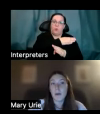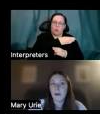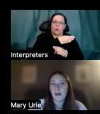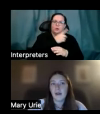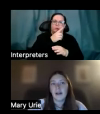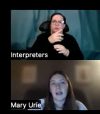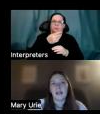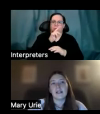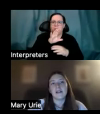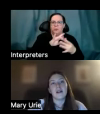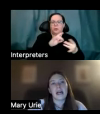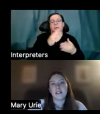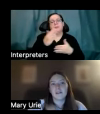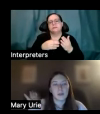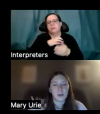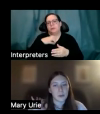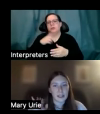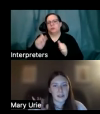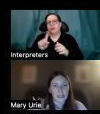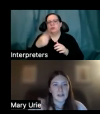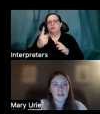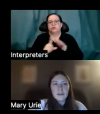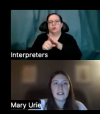up, and they'll ask for people to raise their hands when you